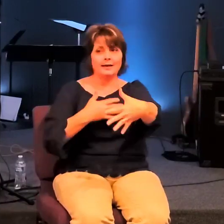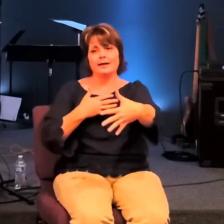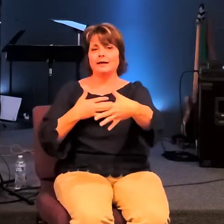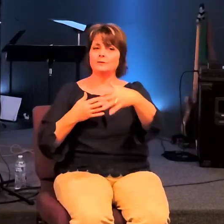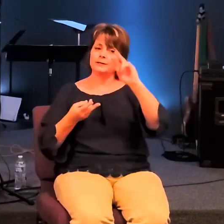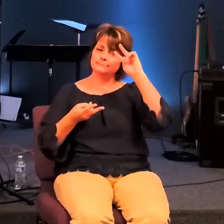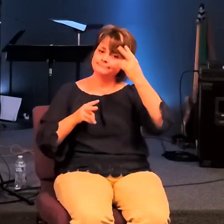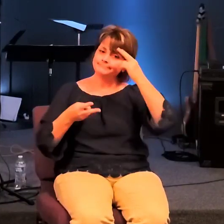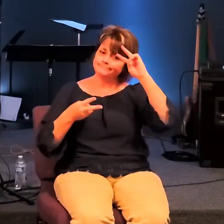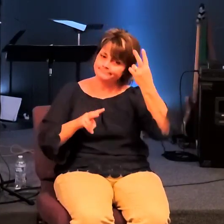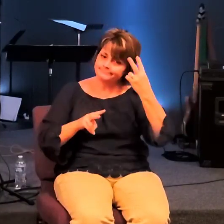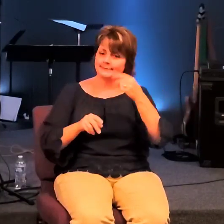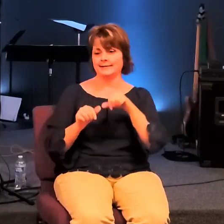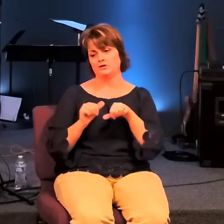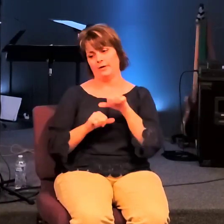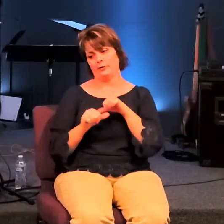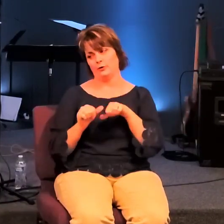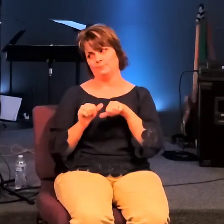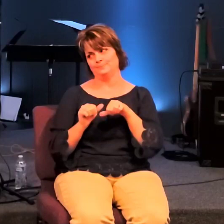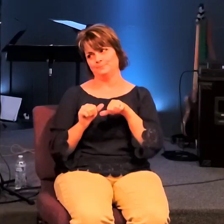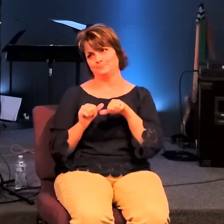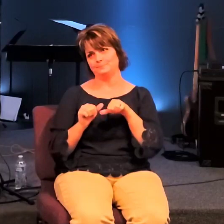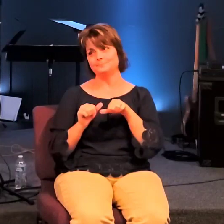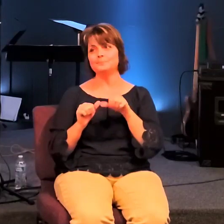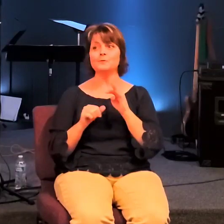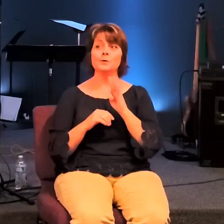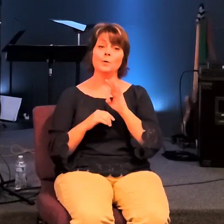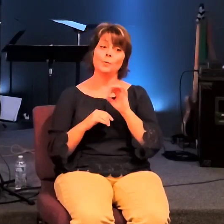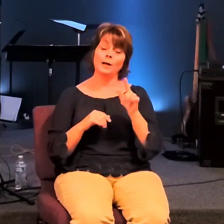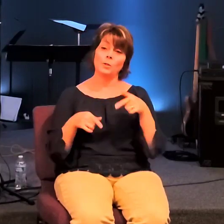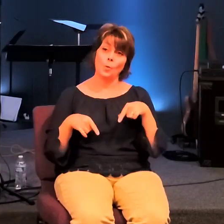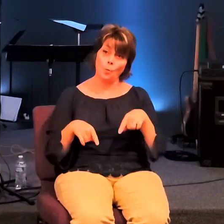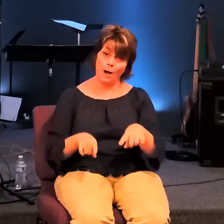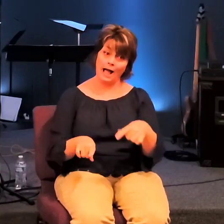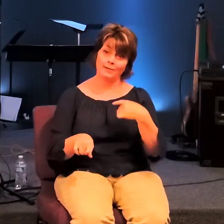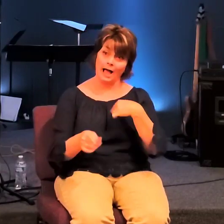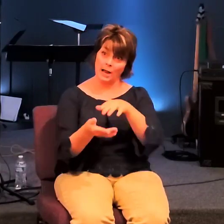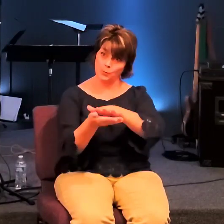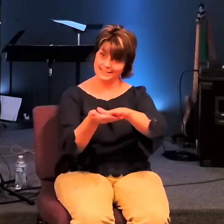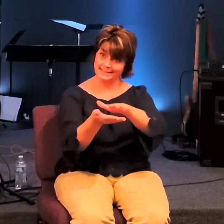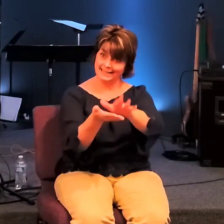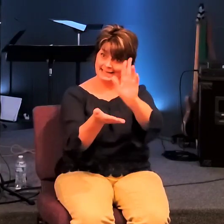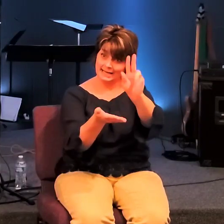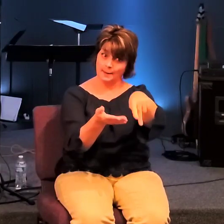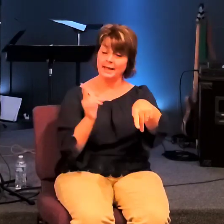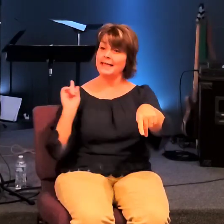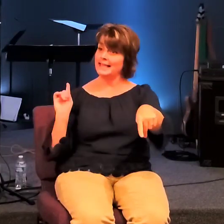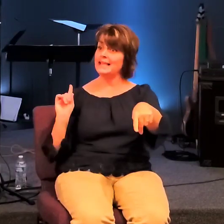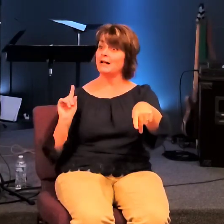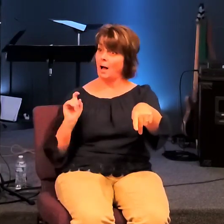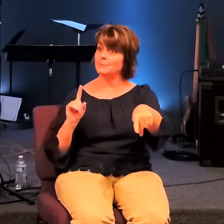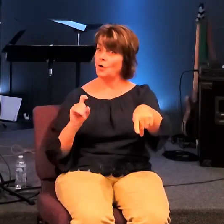with each other well in the course of cleaning it up he comes over and just wanted to know